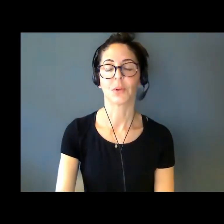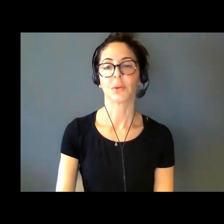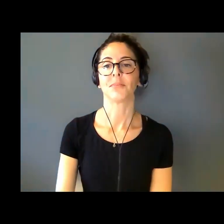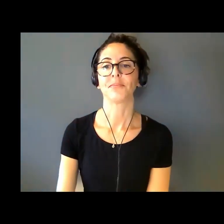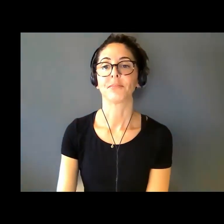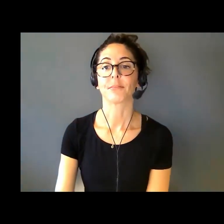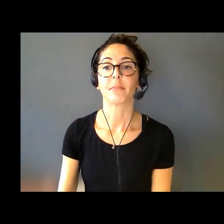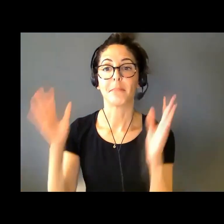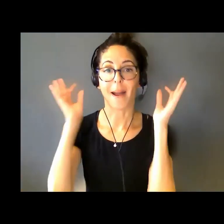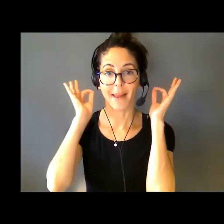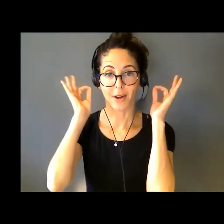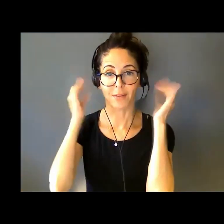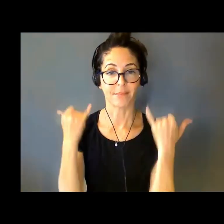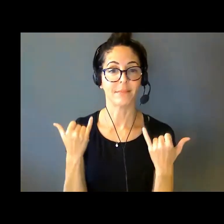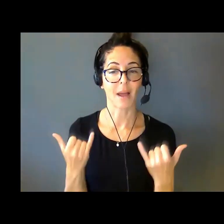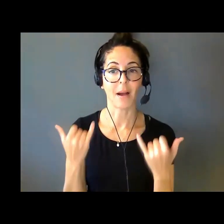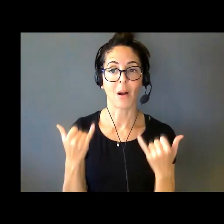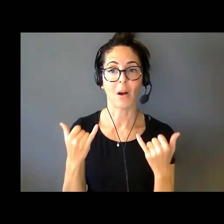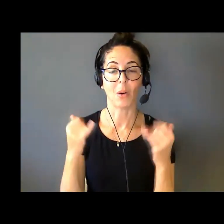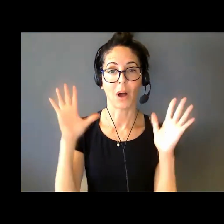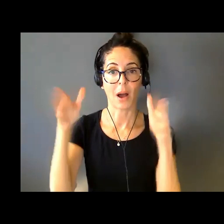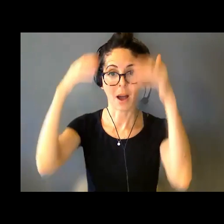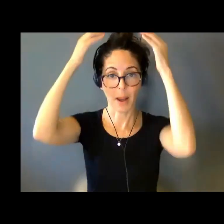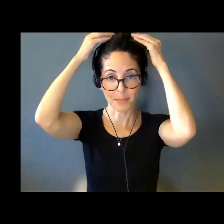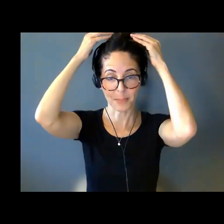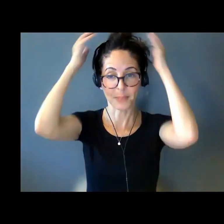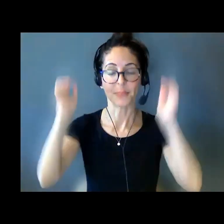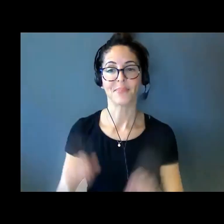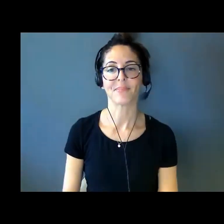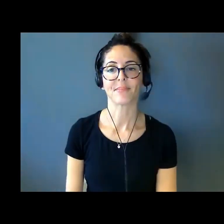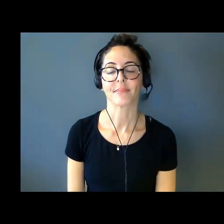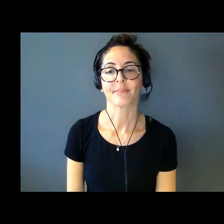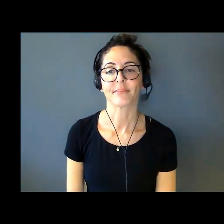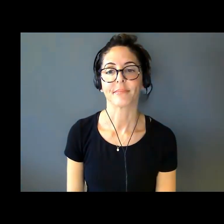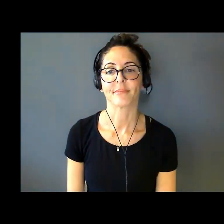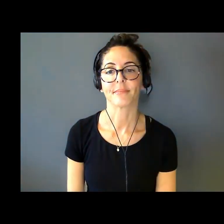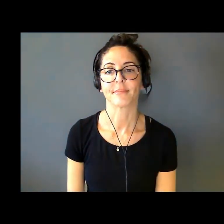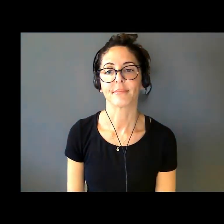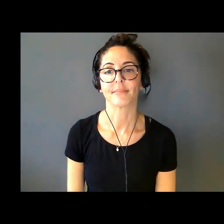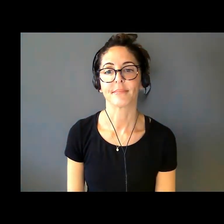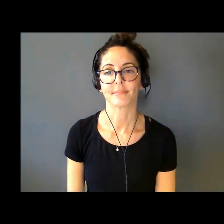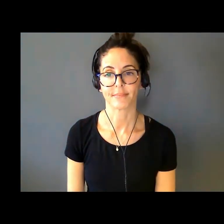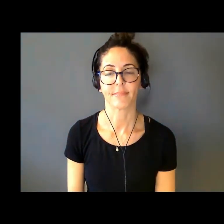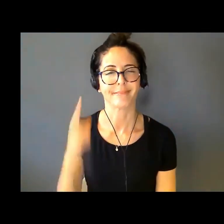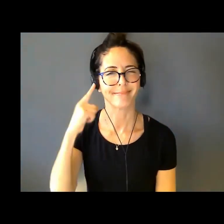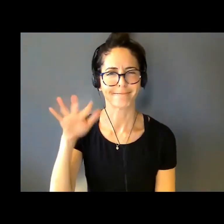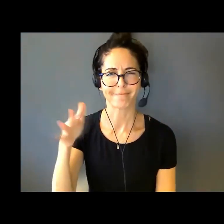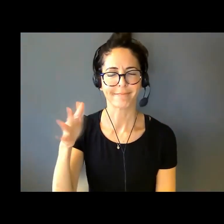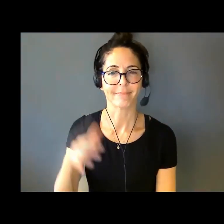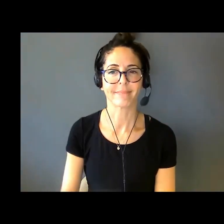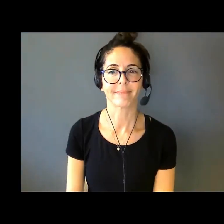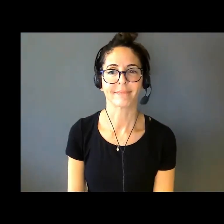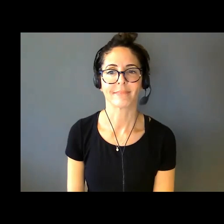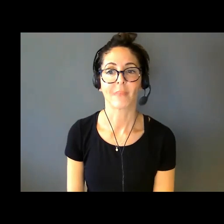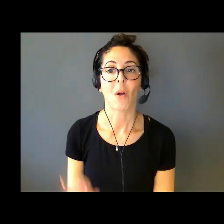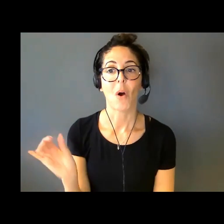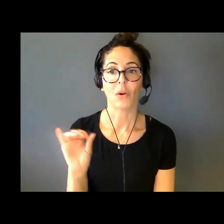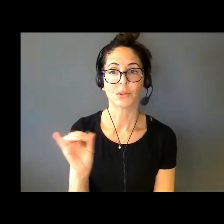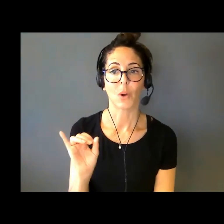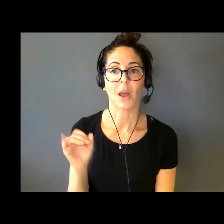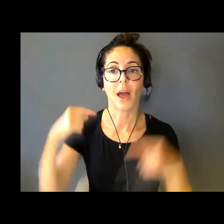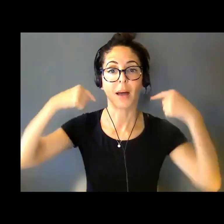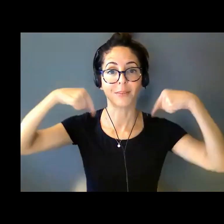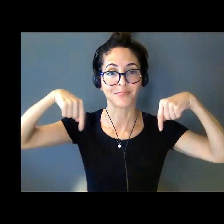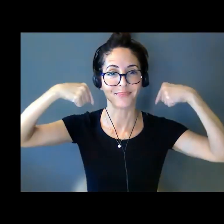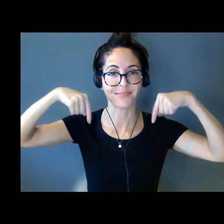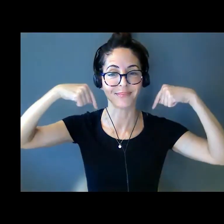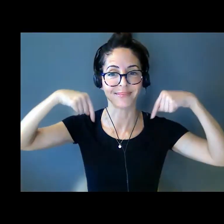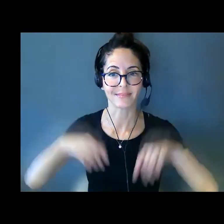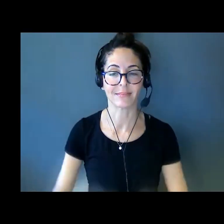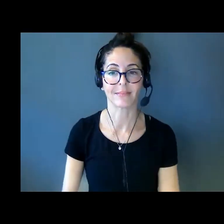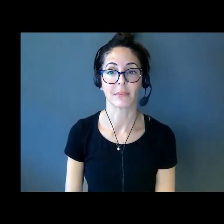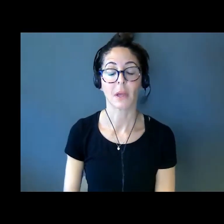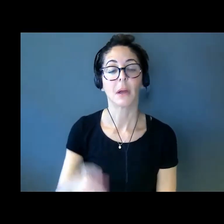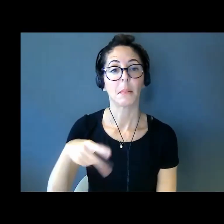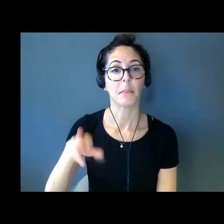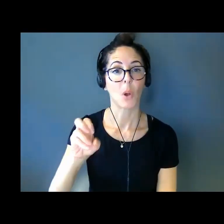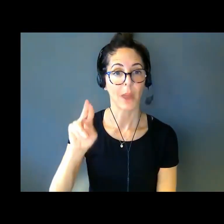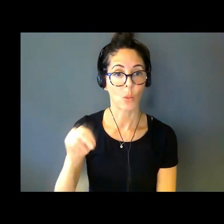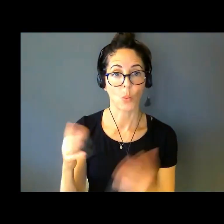have currently put in a ponytail, and I am wearing a dangling earrings. And my pronouns are she/her.